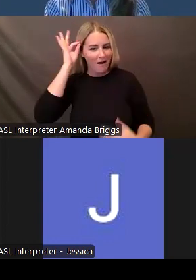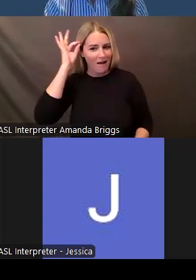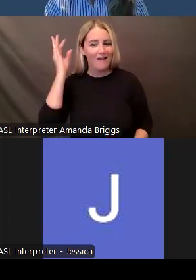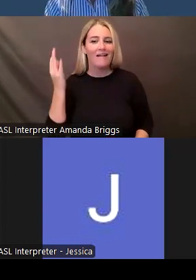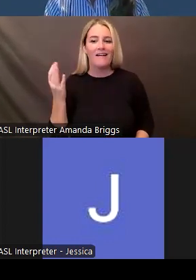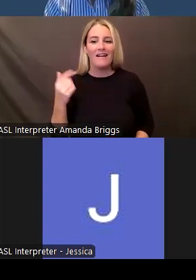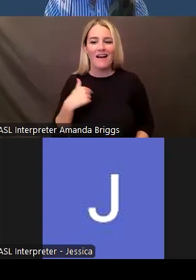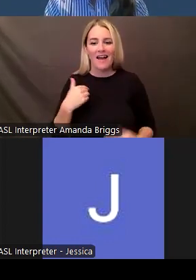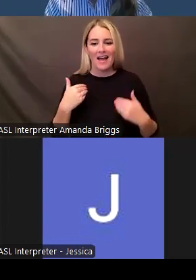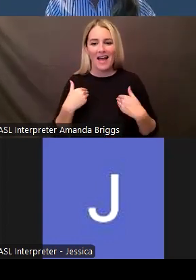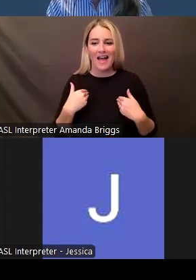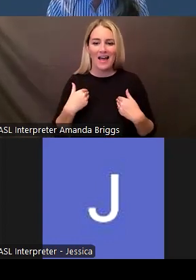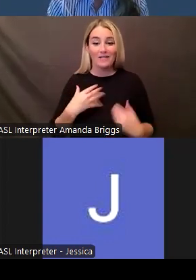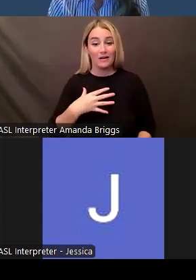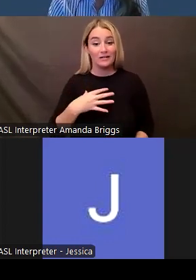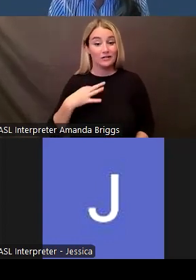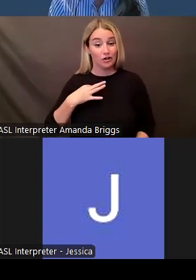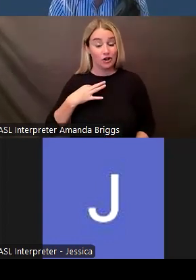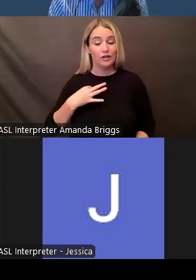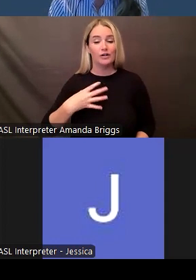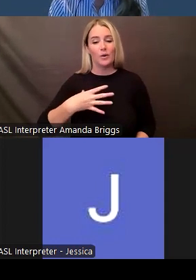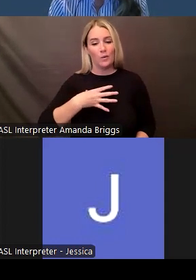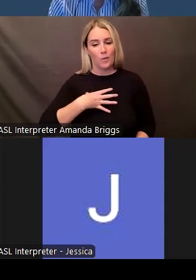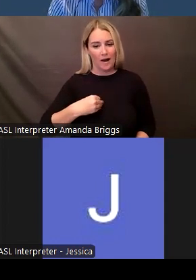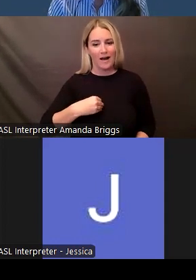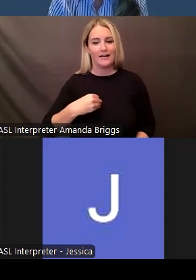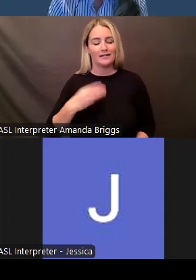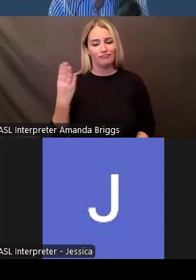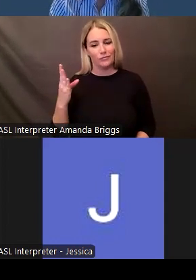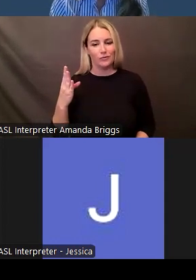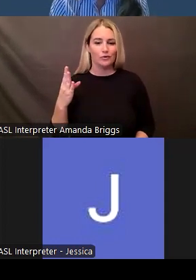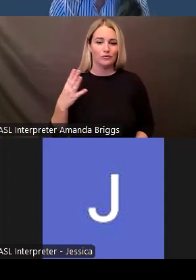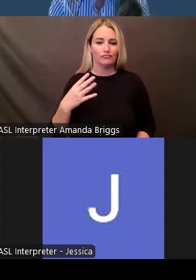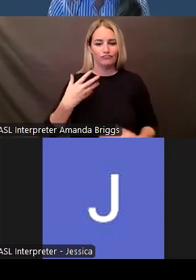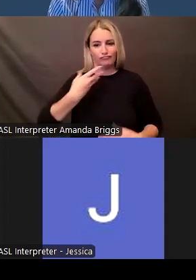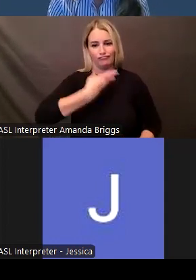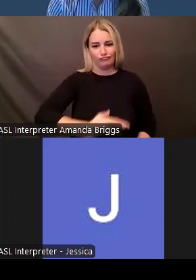And I have on a white and blue striped button down shirt this evening.